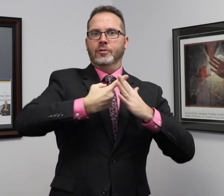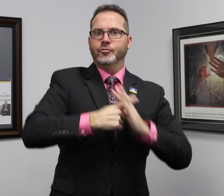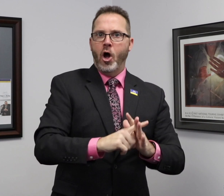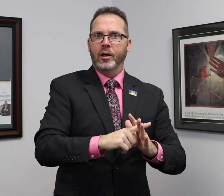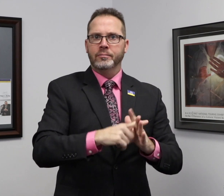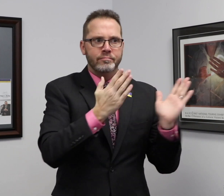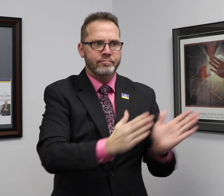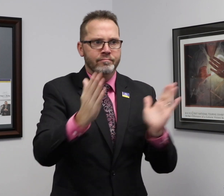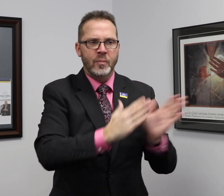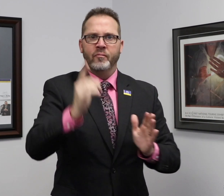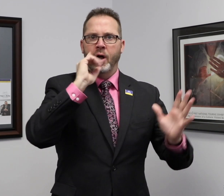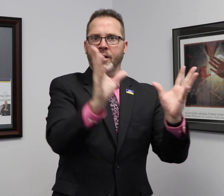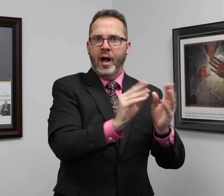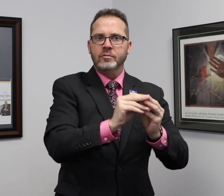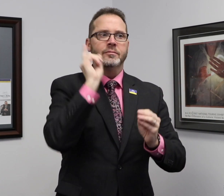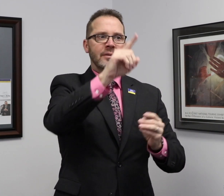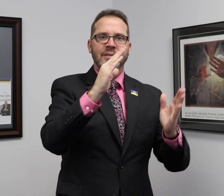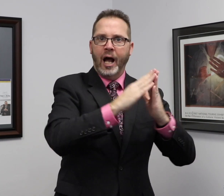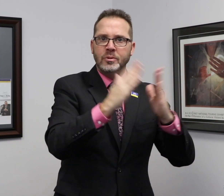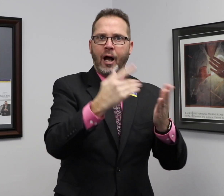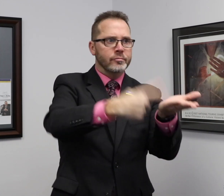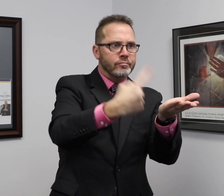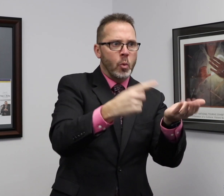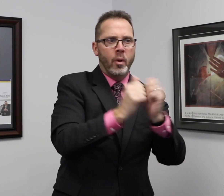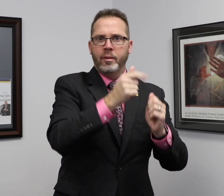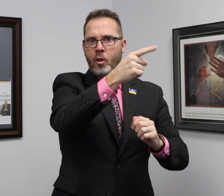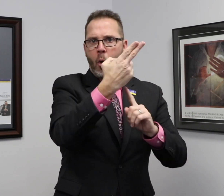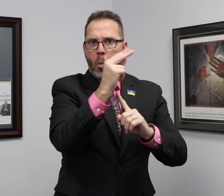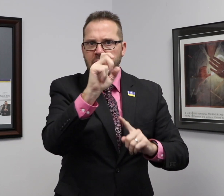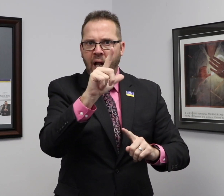2020 and were able to win the bid. We started meeting with hotels in the city